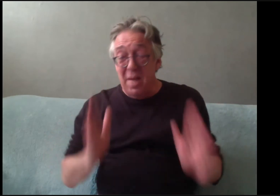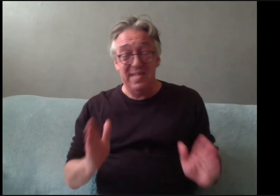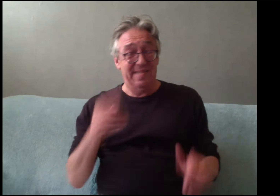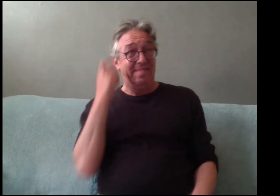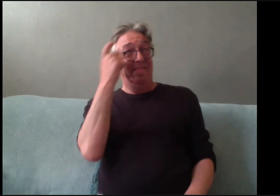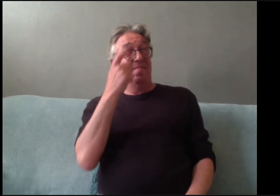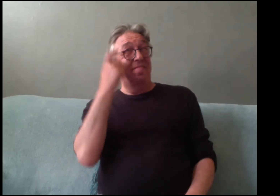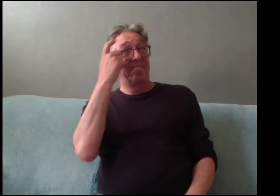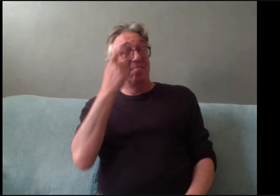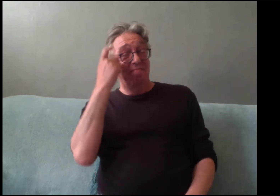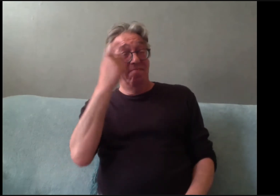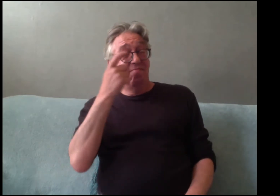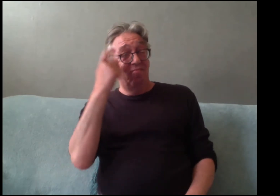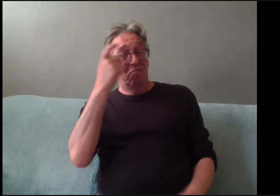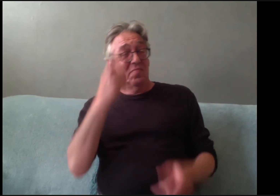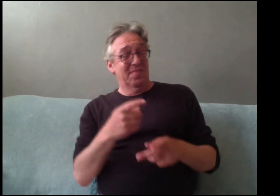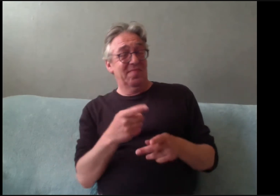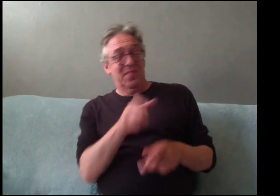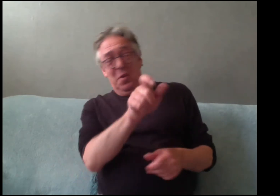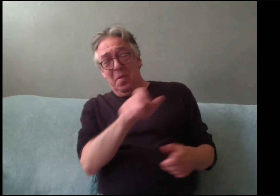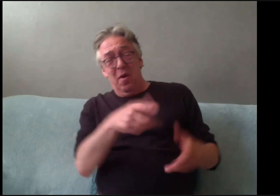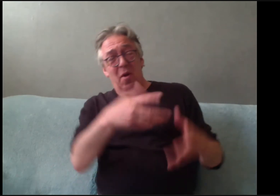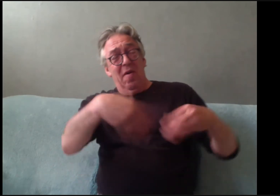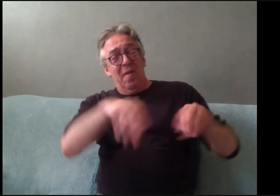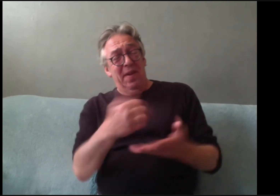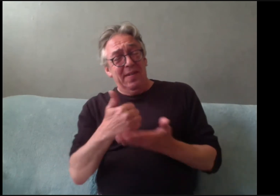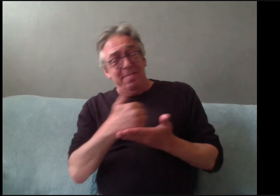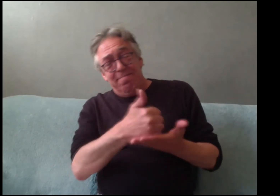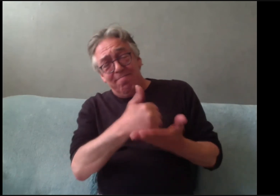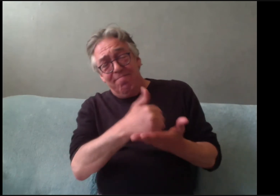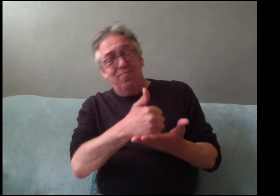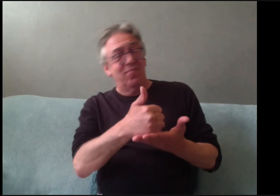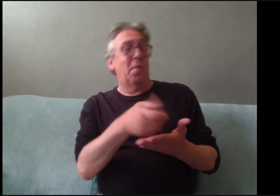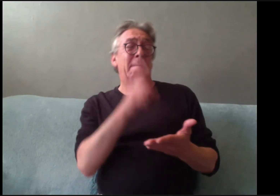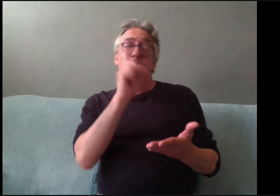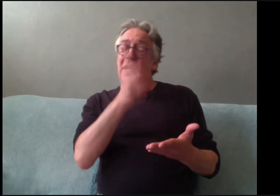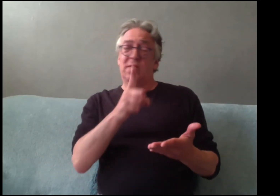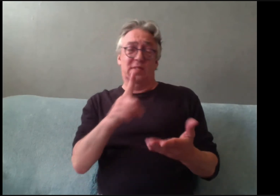There is a very strong concern for people with disabilities